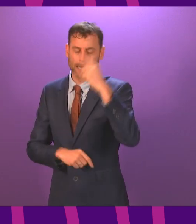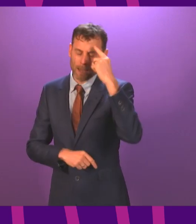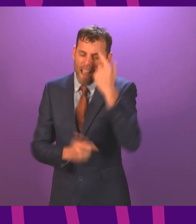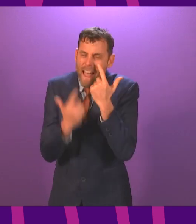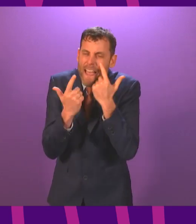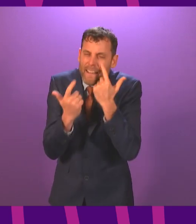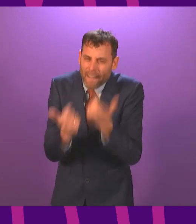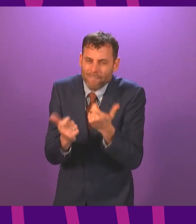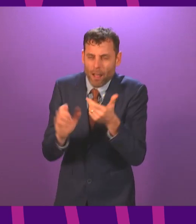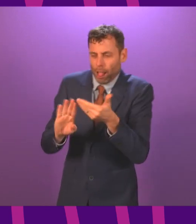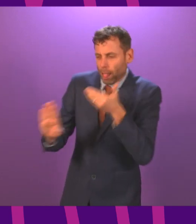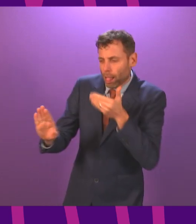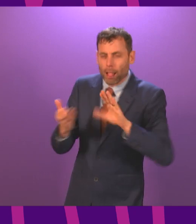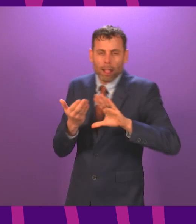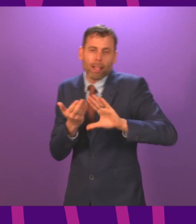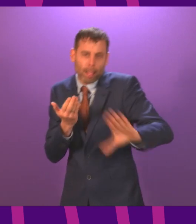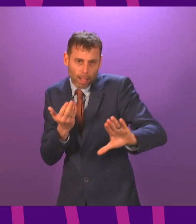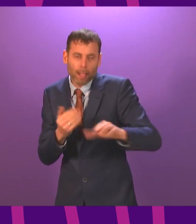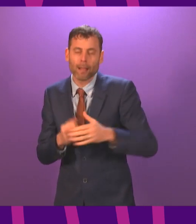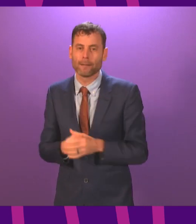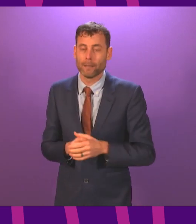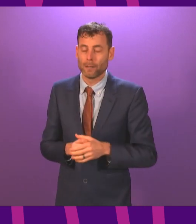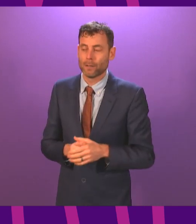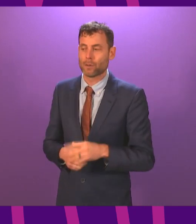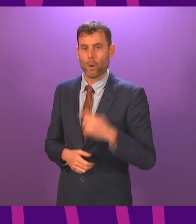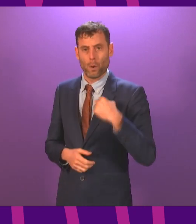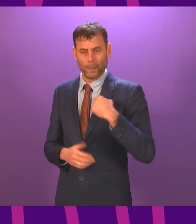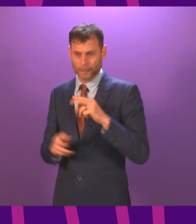In summary, therefore, although we are encouraged by the impact that the current restrictions